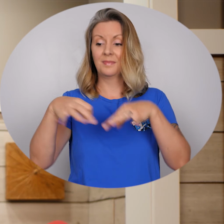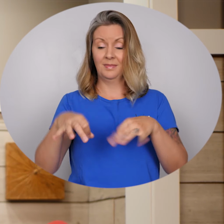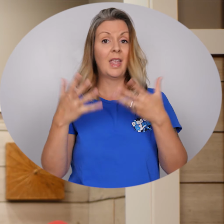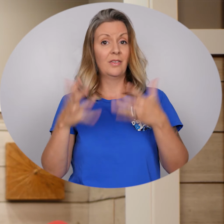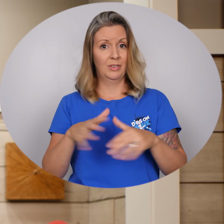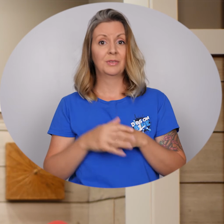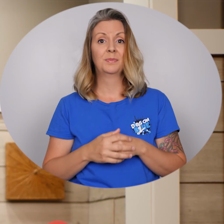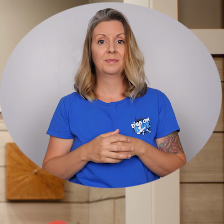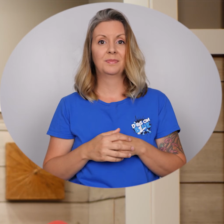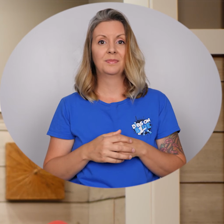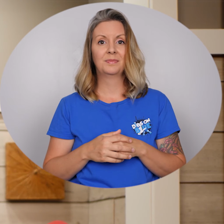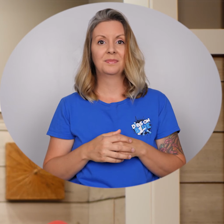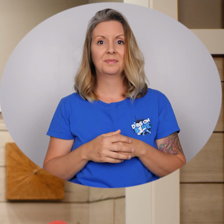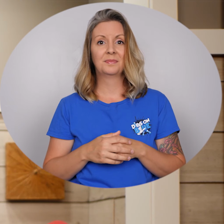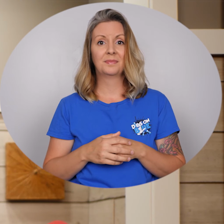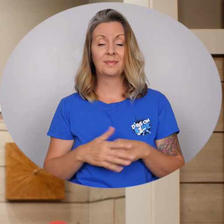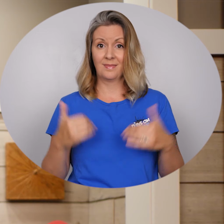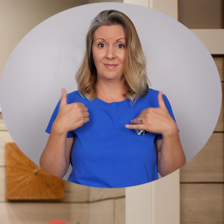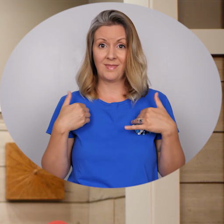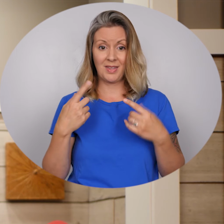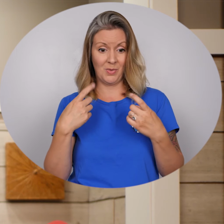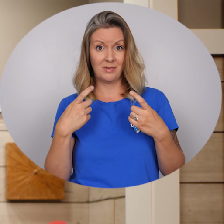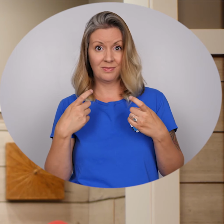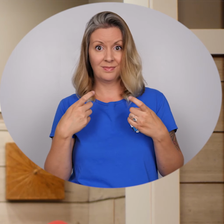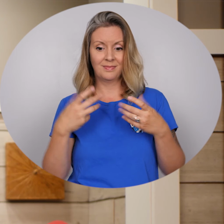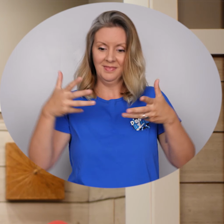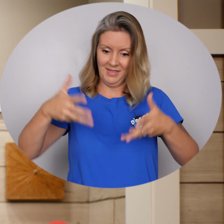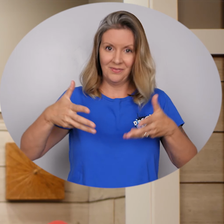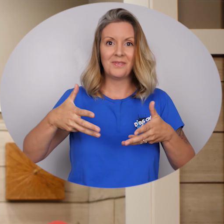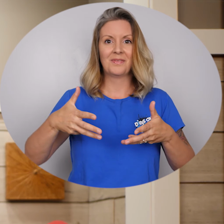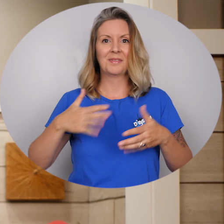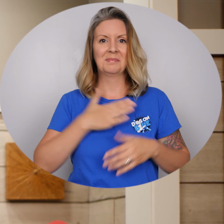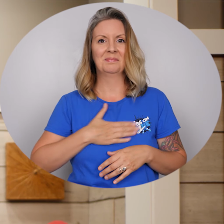North America. If you have any questions about anything you saw here, feel free to